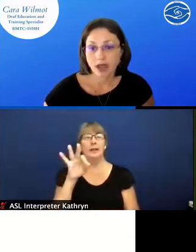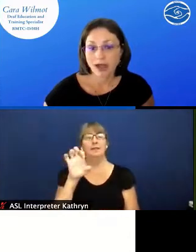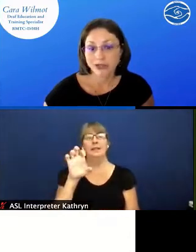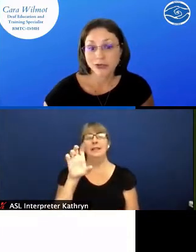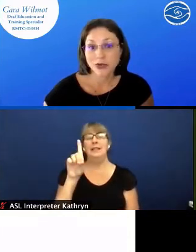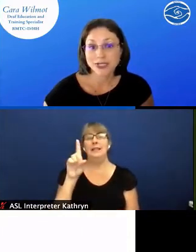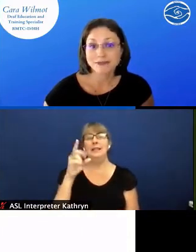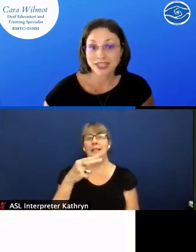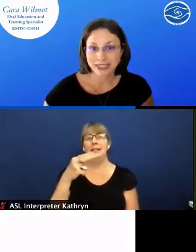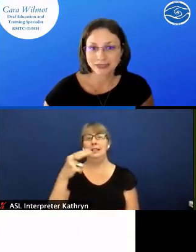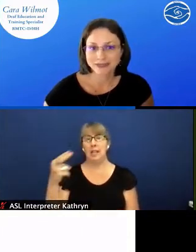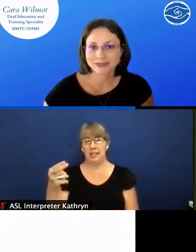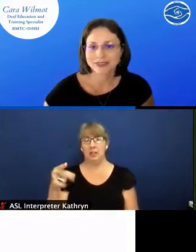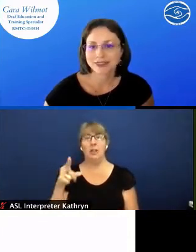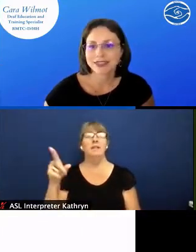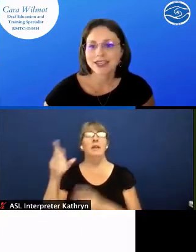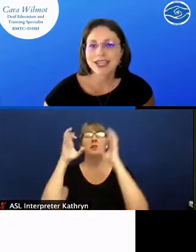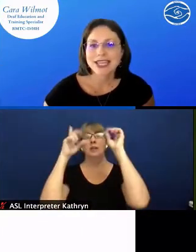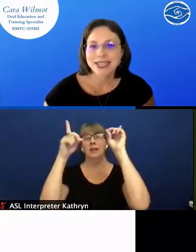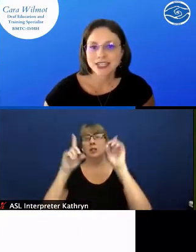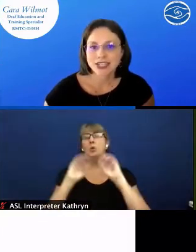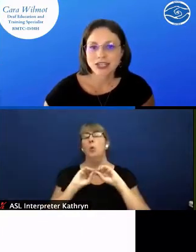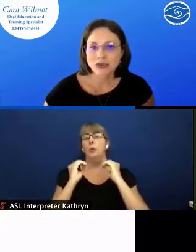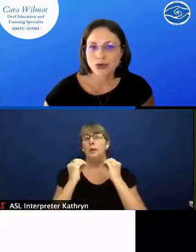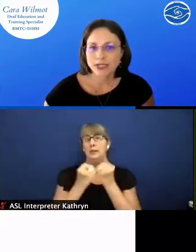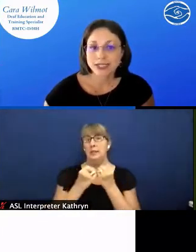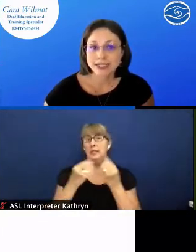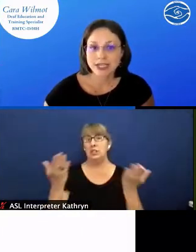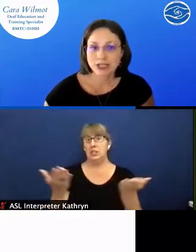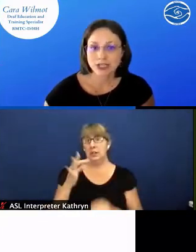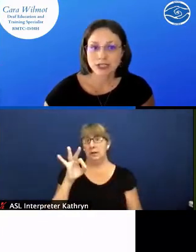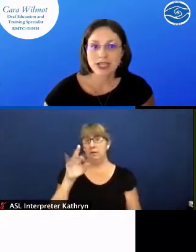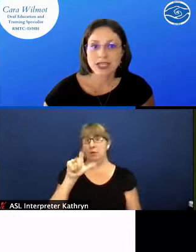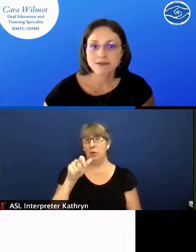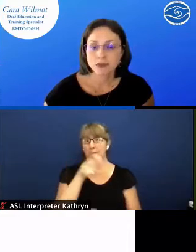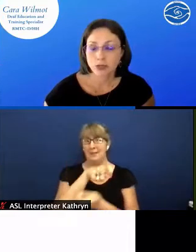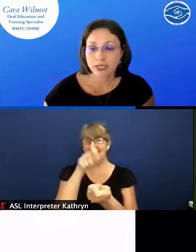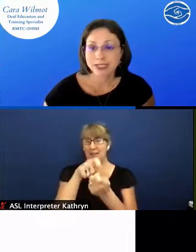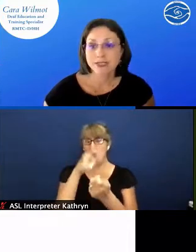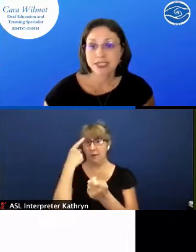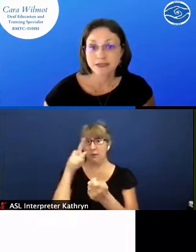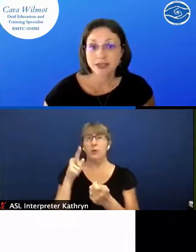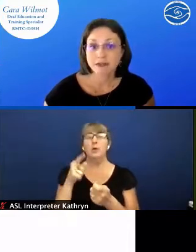also known as FEDHH is an educational organization in Florida specific for